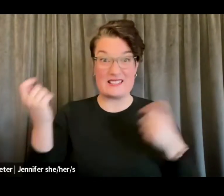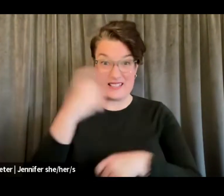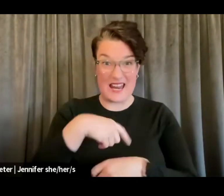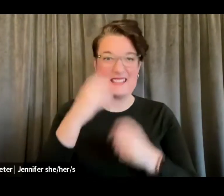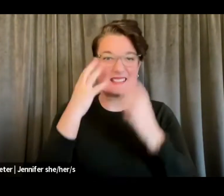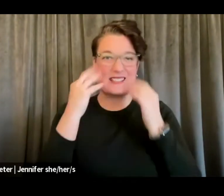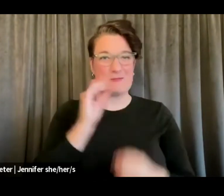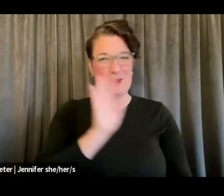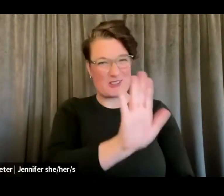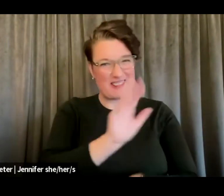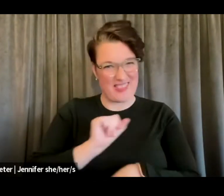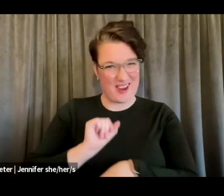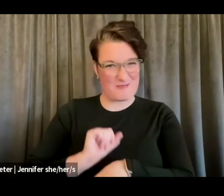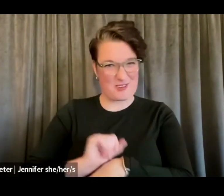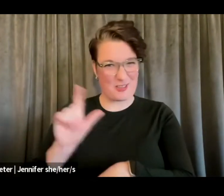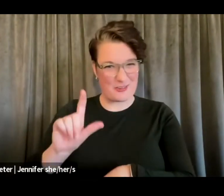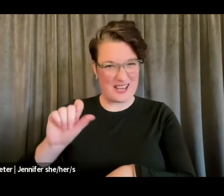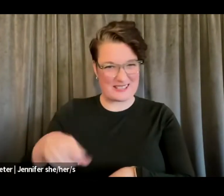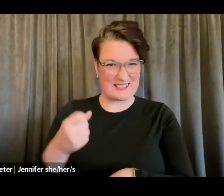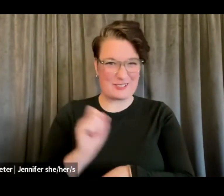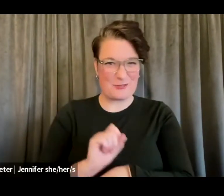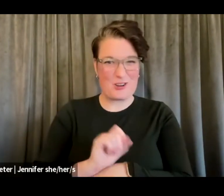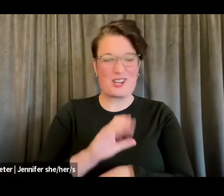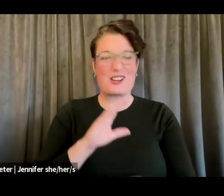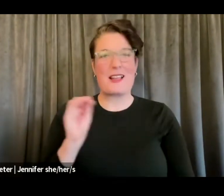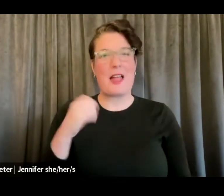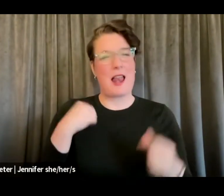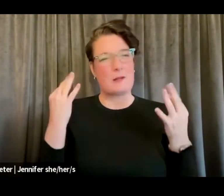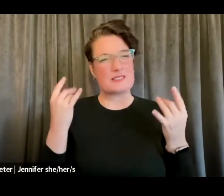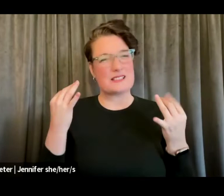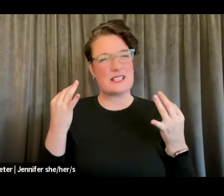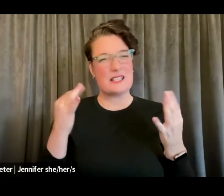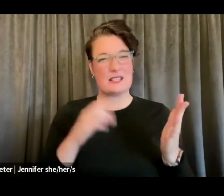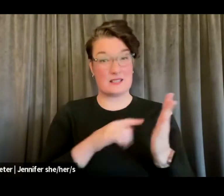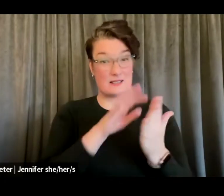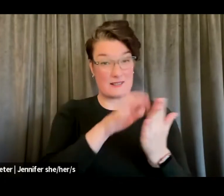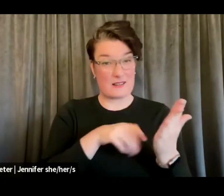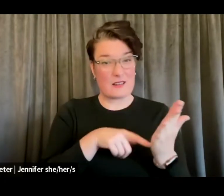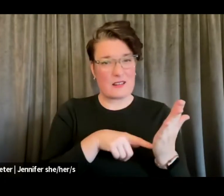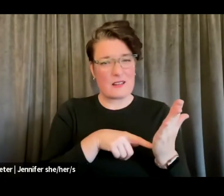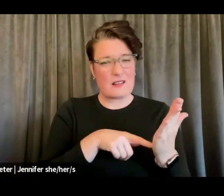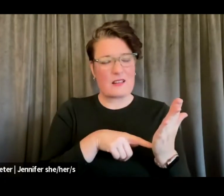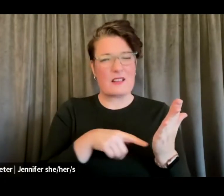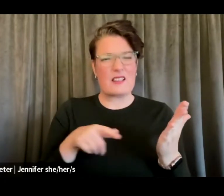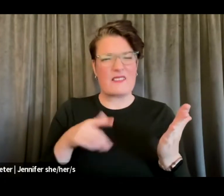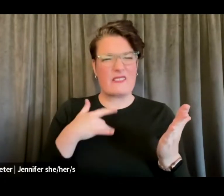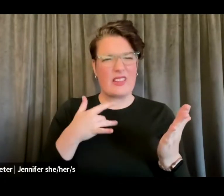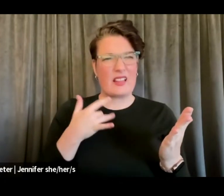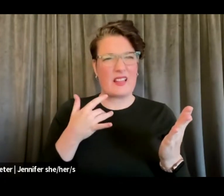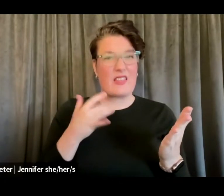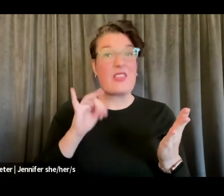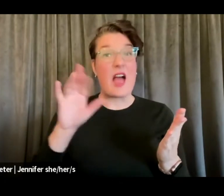And I was just thinking about how Like just accessible and real, the ritual